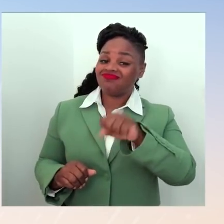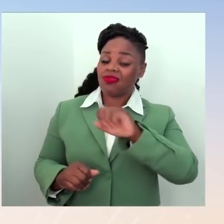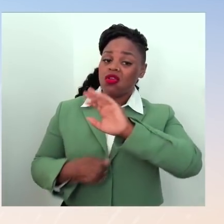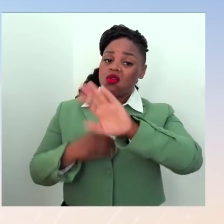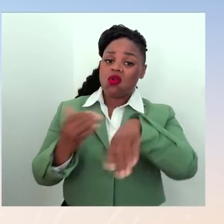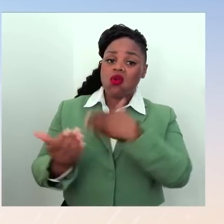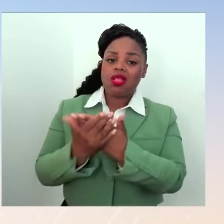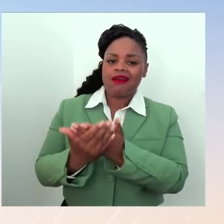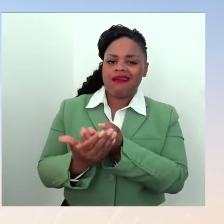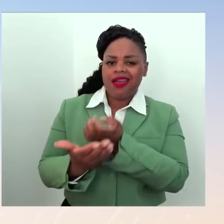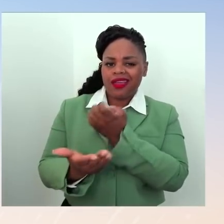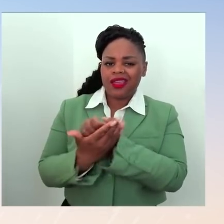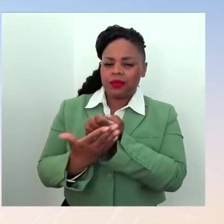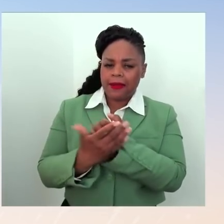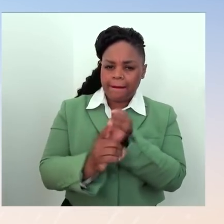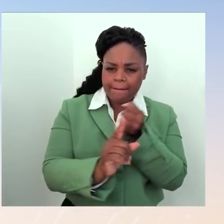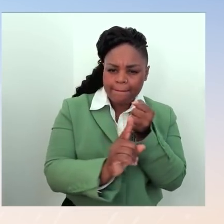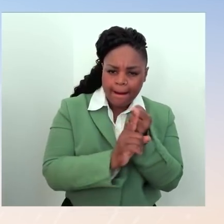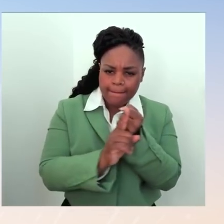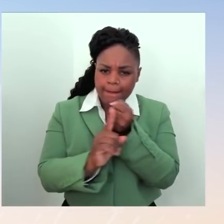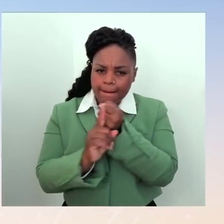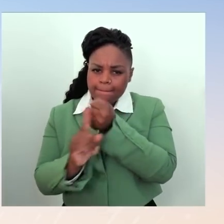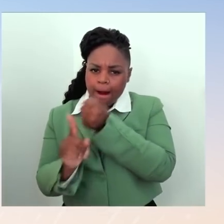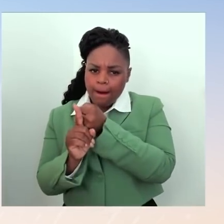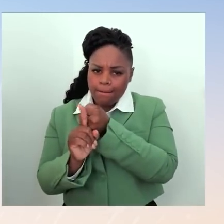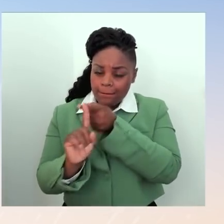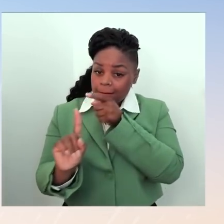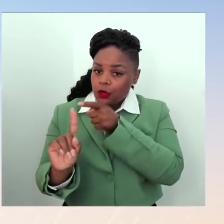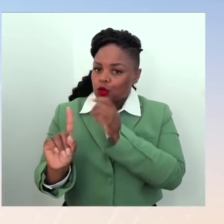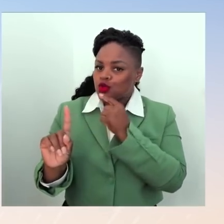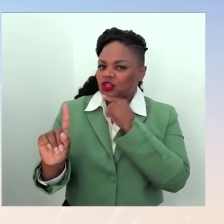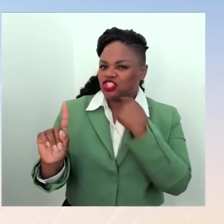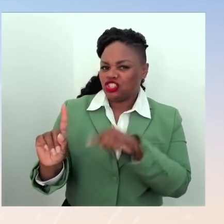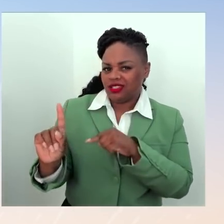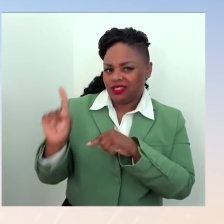to limit the impact to prices at the gas pump. And as you noted, yes, it is true